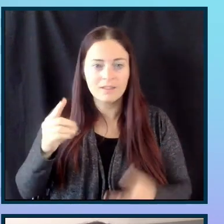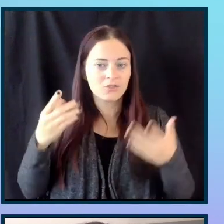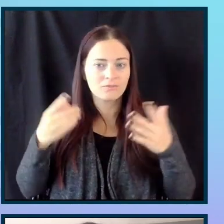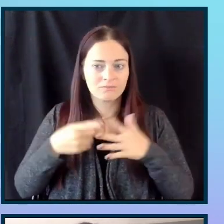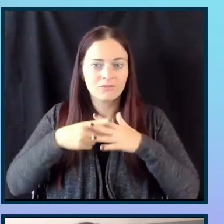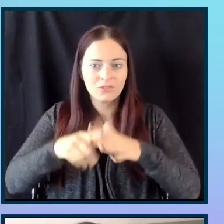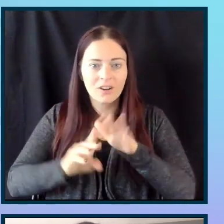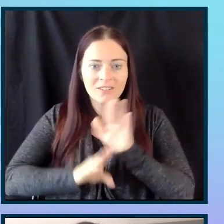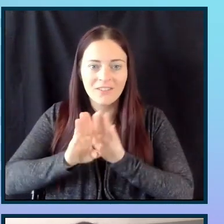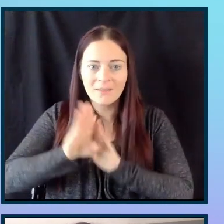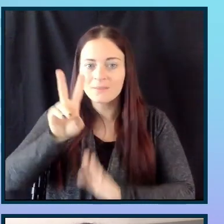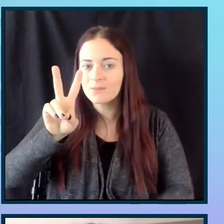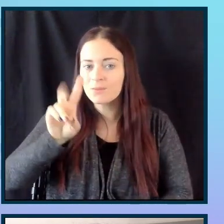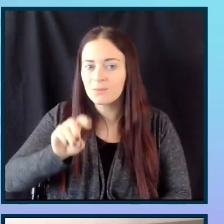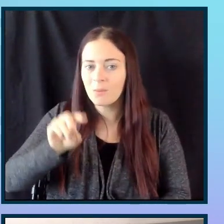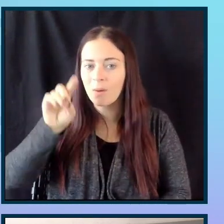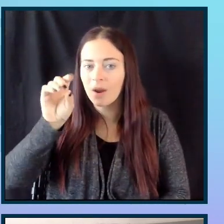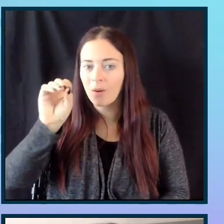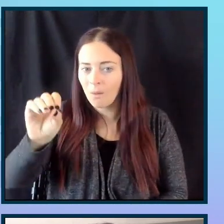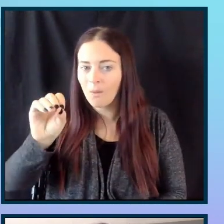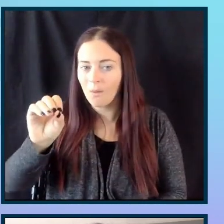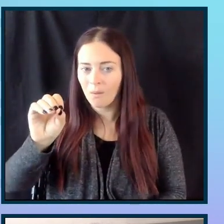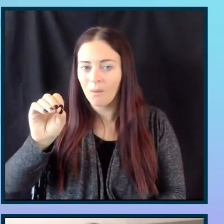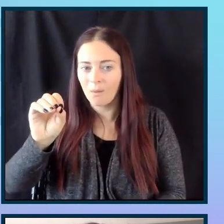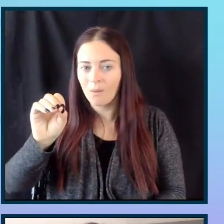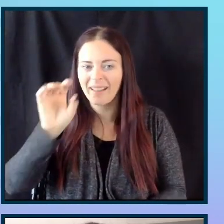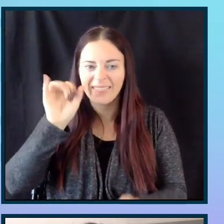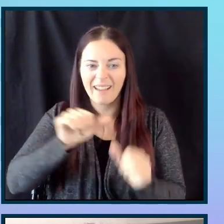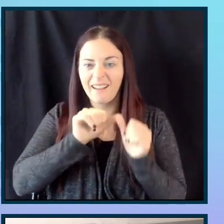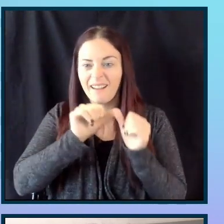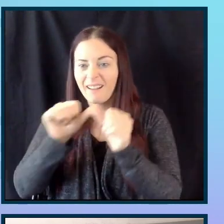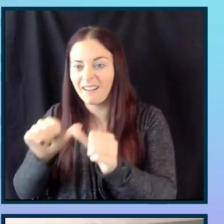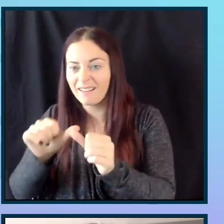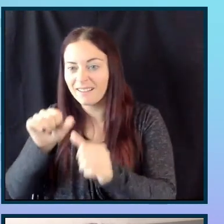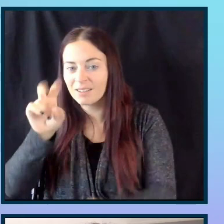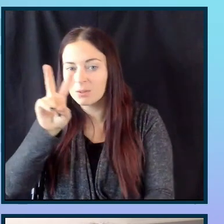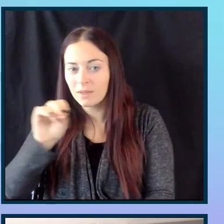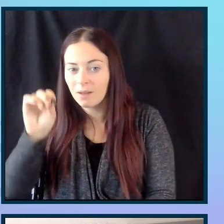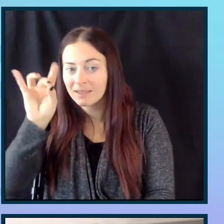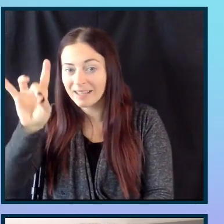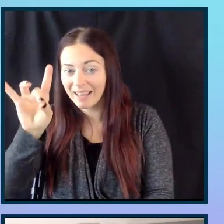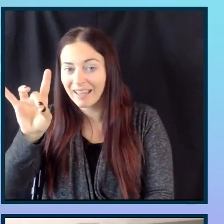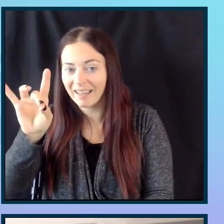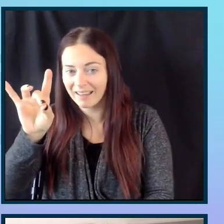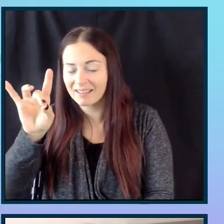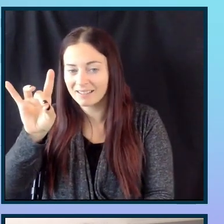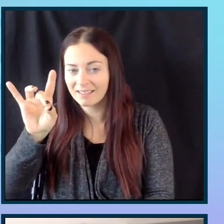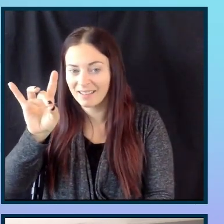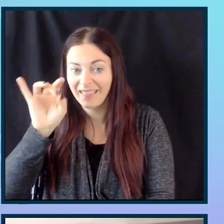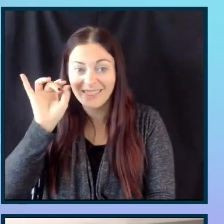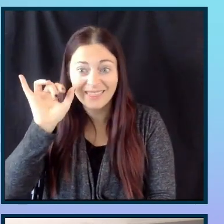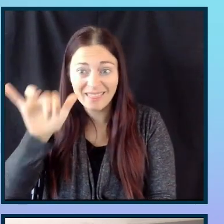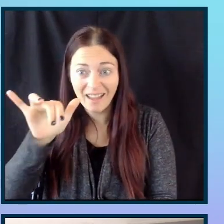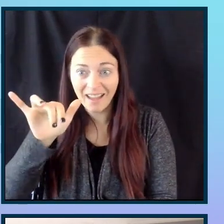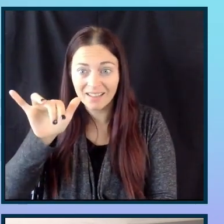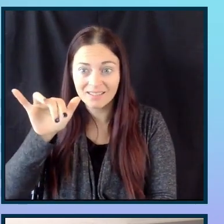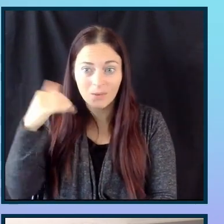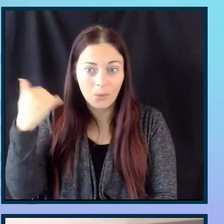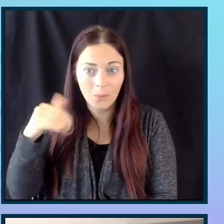that lasted until 2008, took seven years to completion. And you'll see, that's a substantial jump in how much time it took.